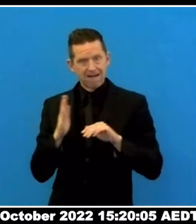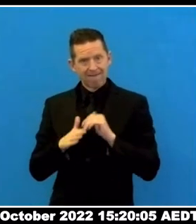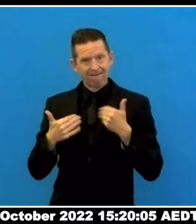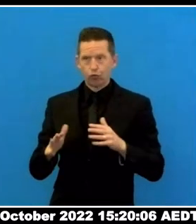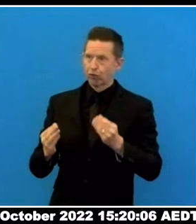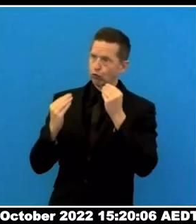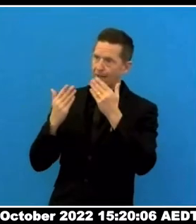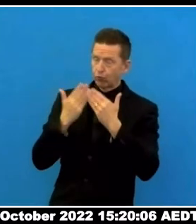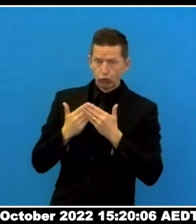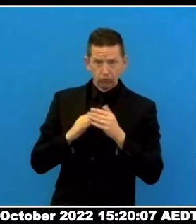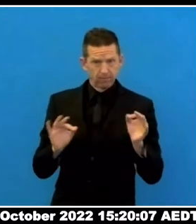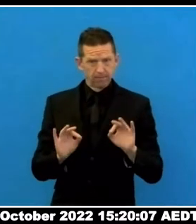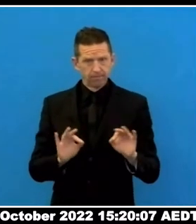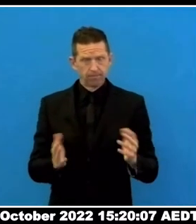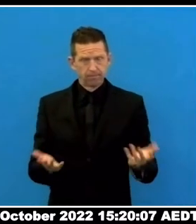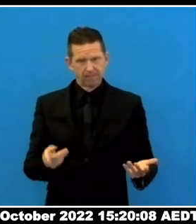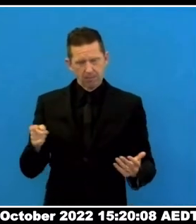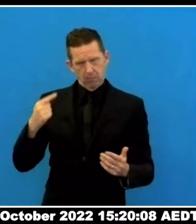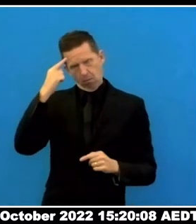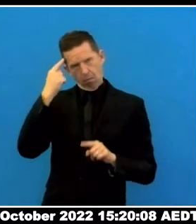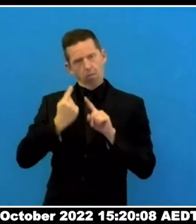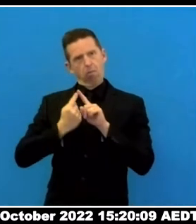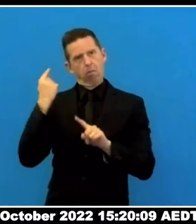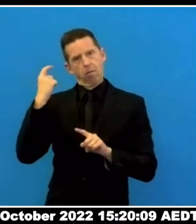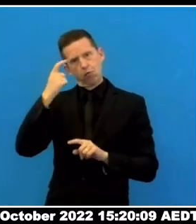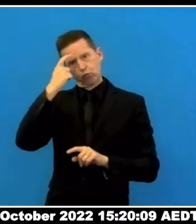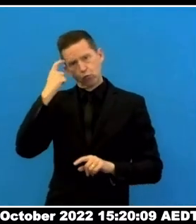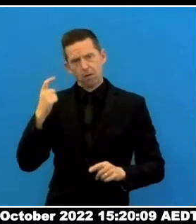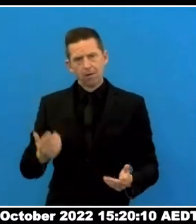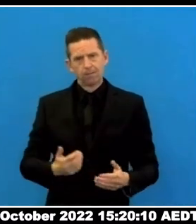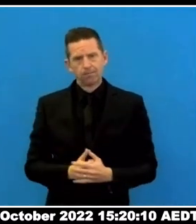I wasn't, you know, thinking I wasn't, you know,